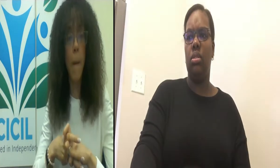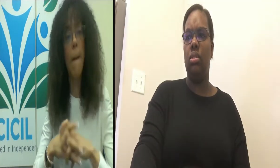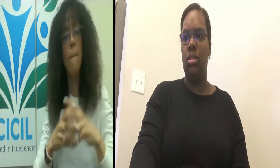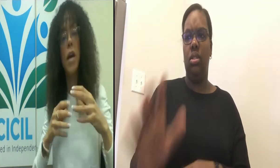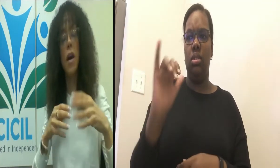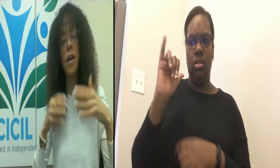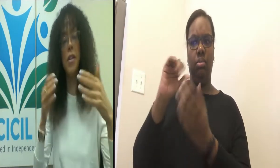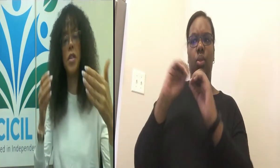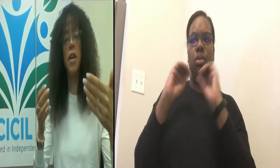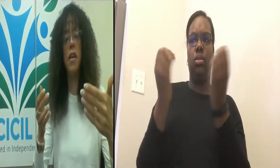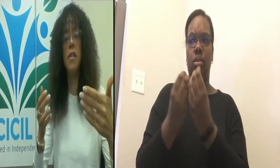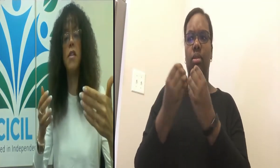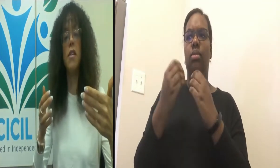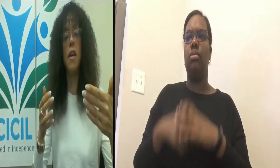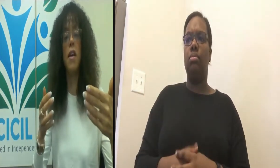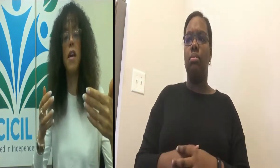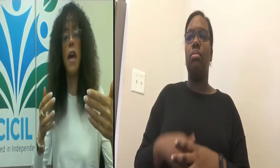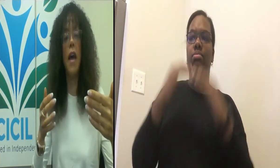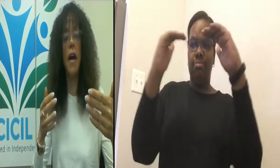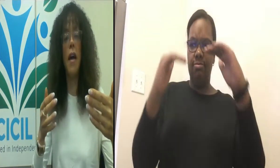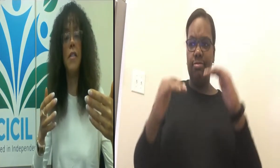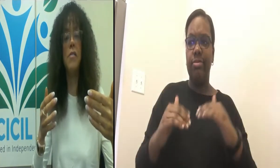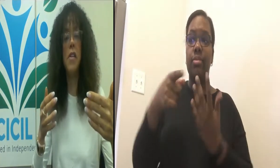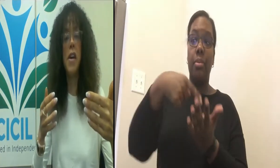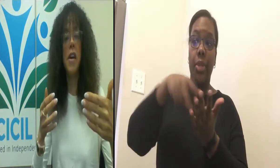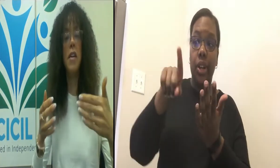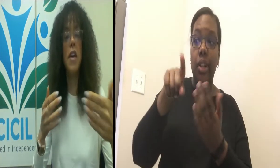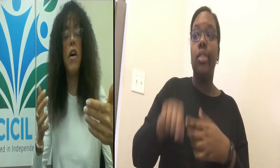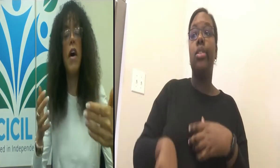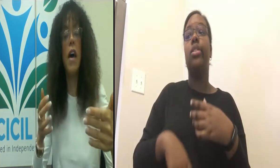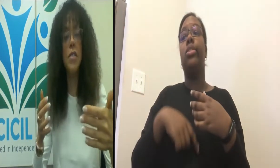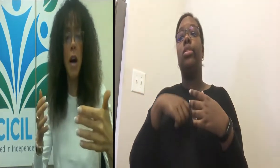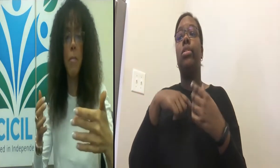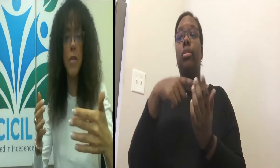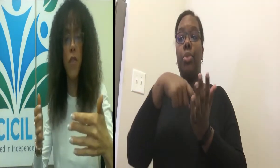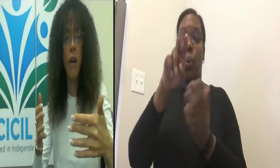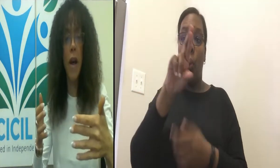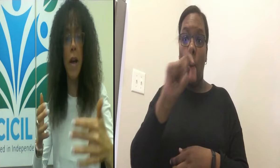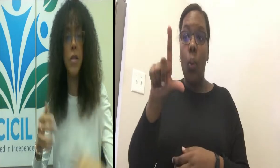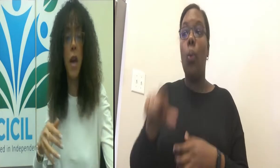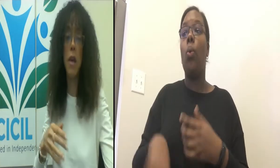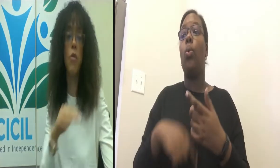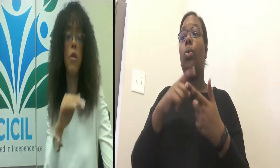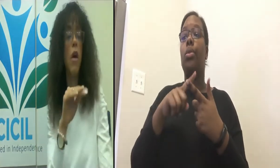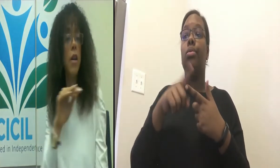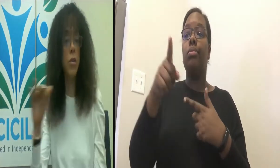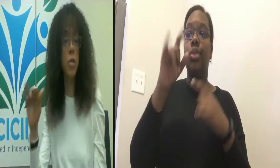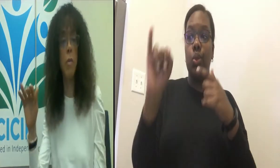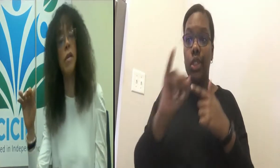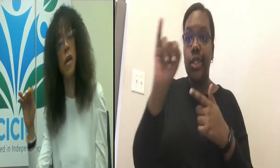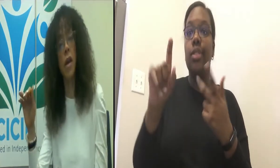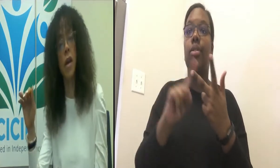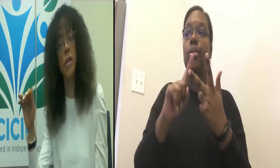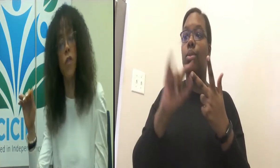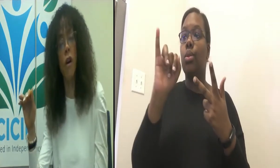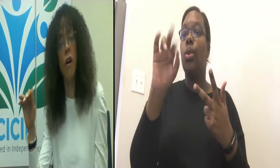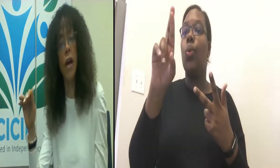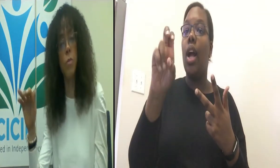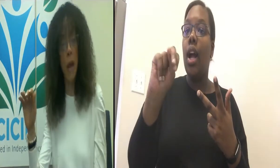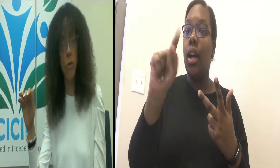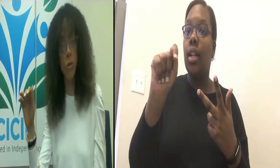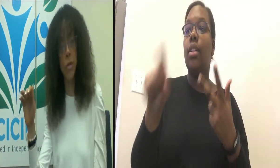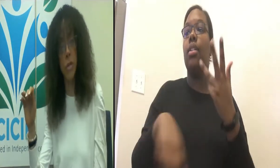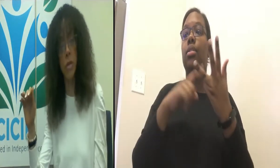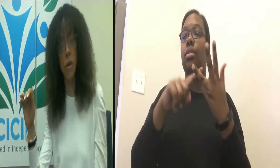So profit and loss statement is a great tool because it can give a heads up as